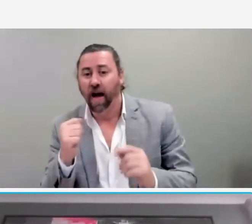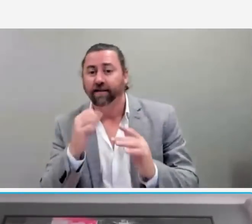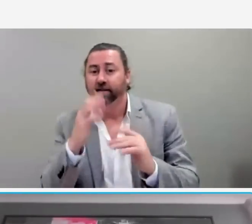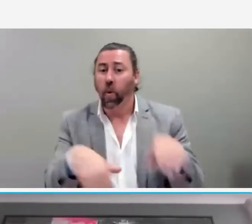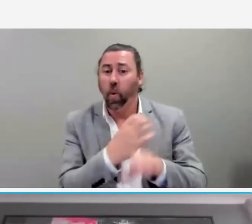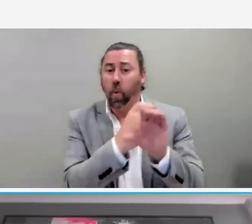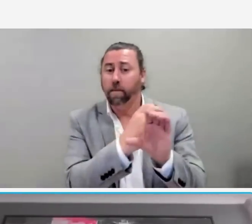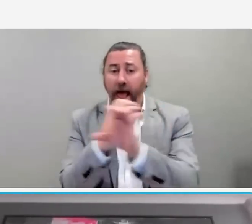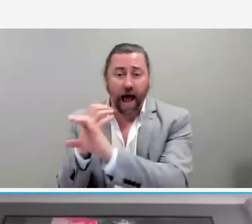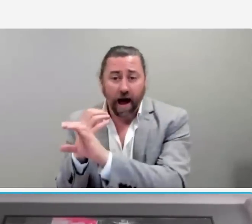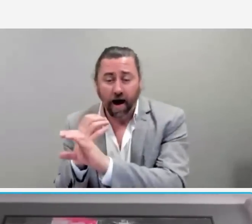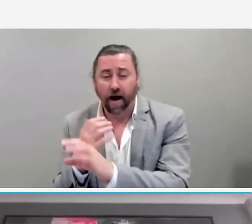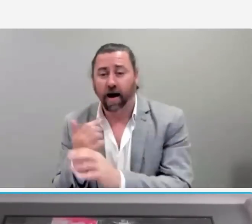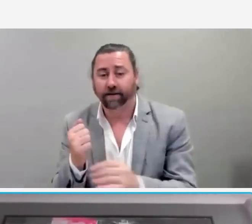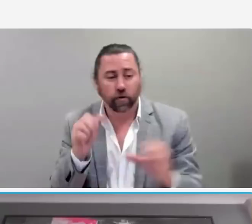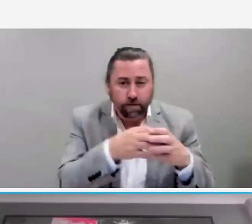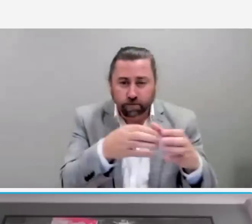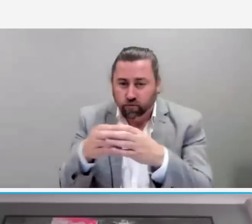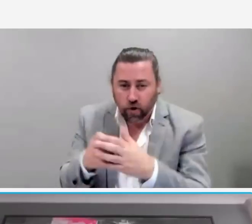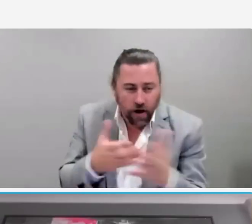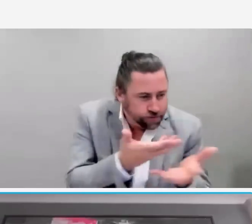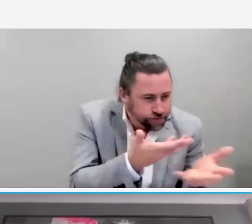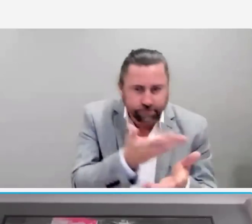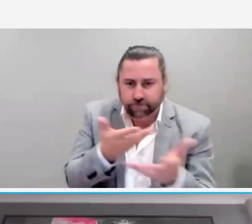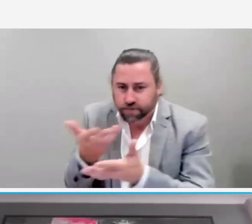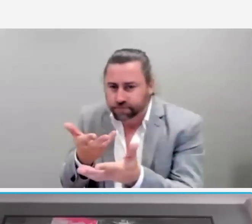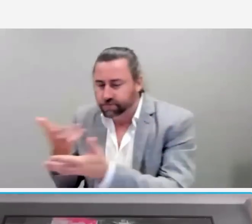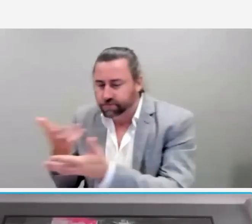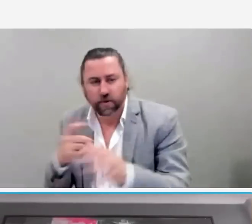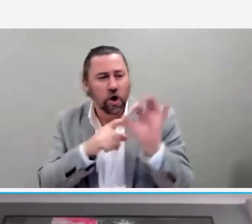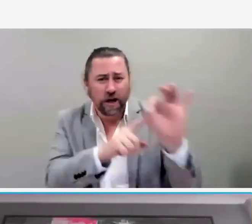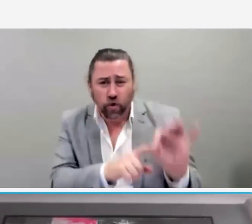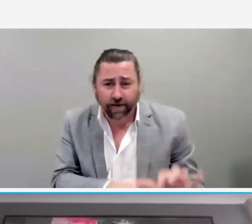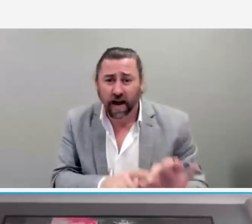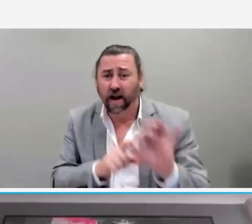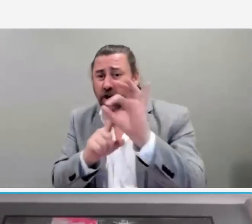focus groups, surveys and submissions. There will be newsletters and fact sheets through various